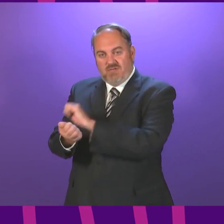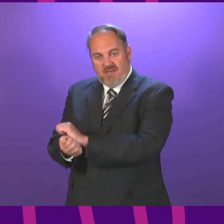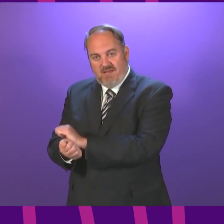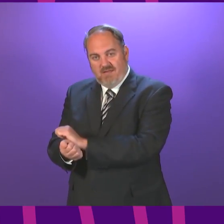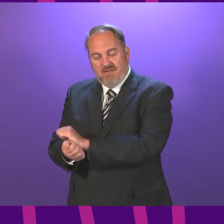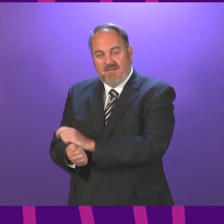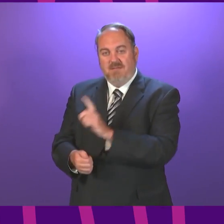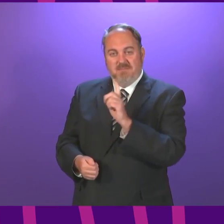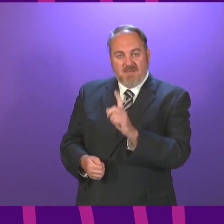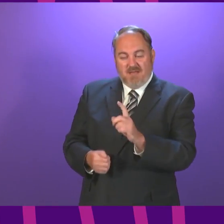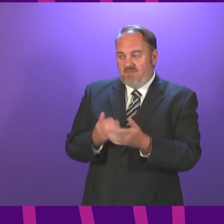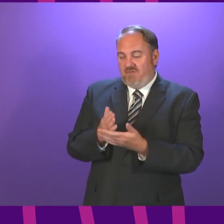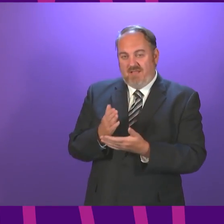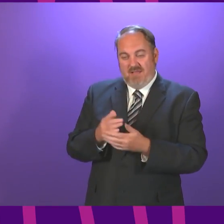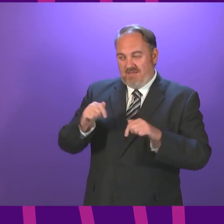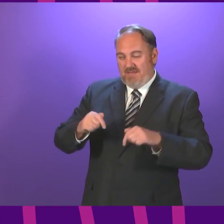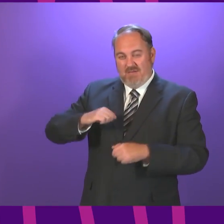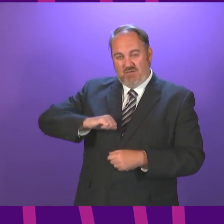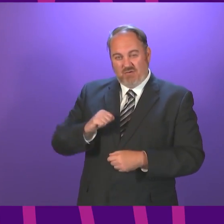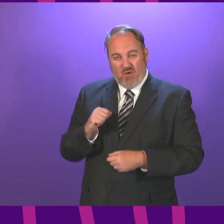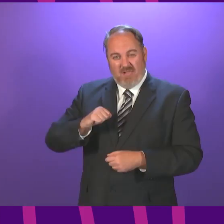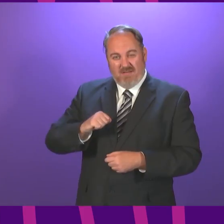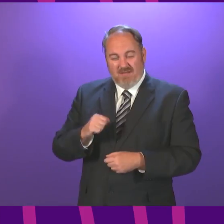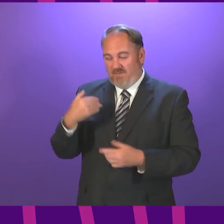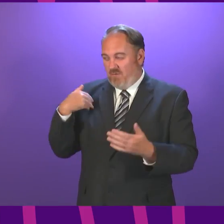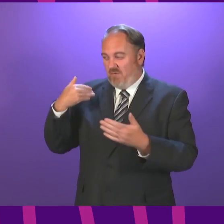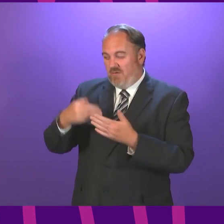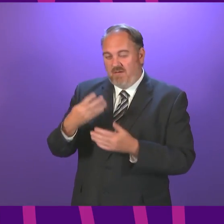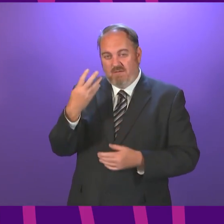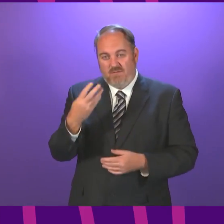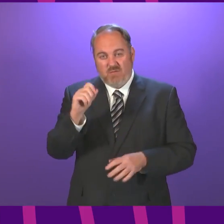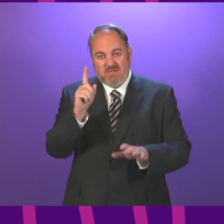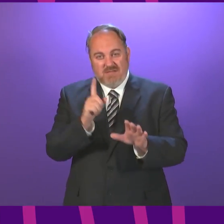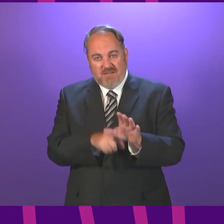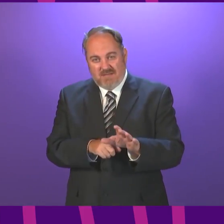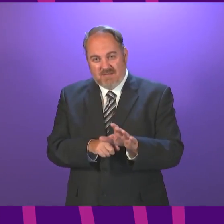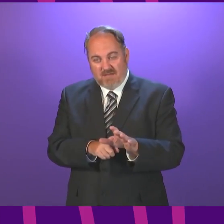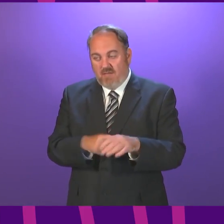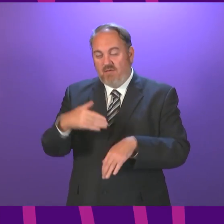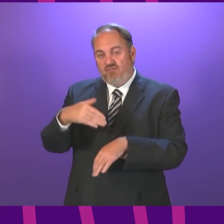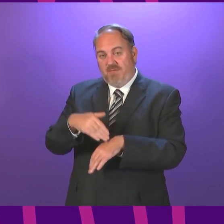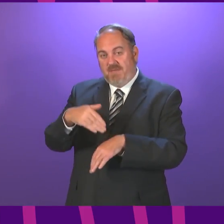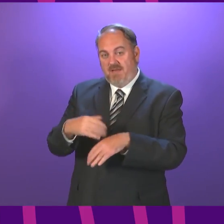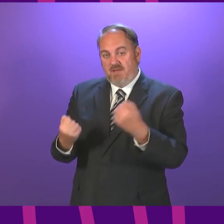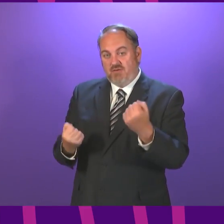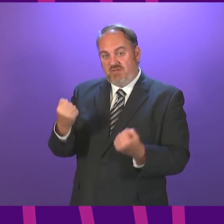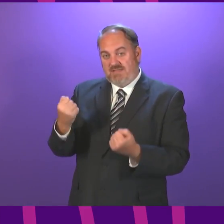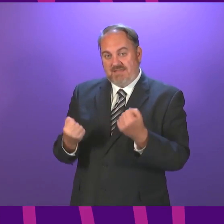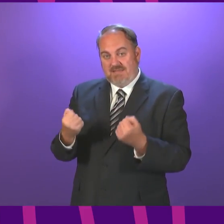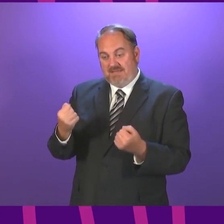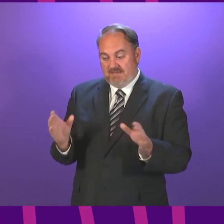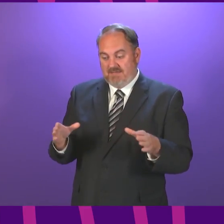Scotland for more than 40 years, and work by Community Justice Scotland has been very